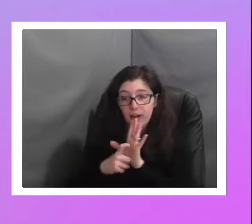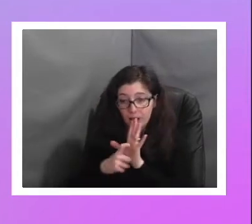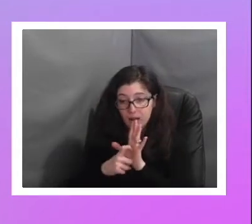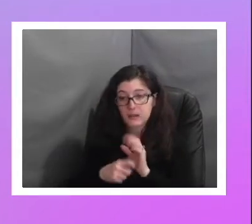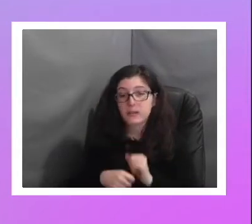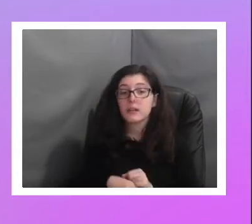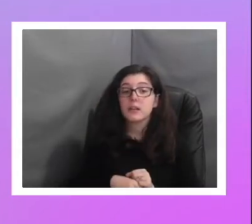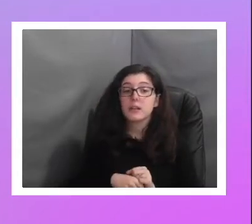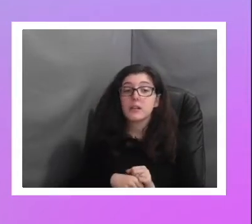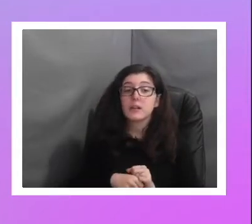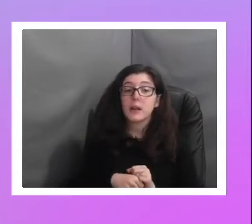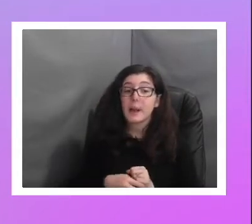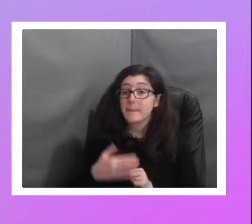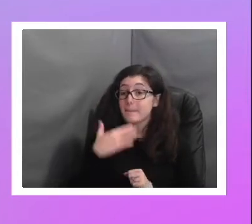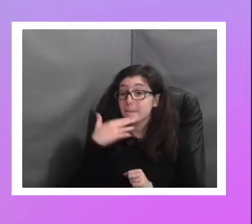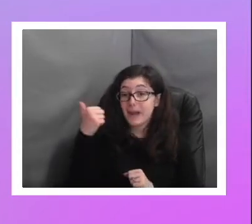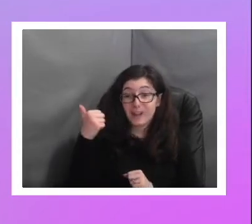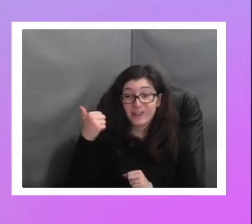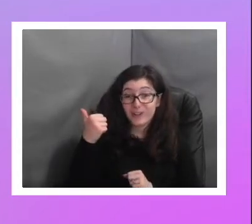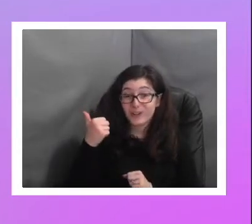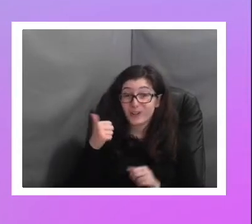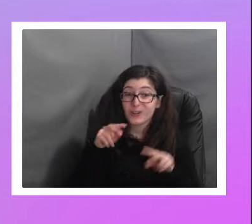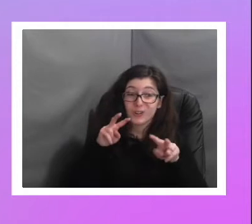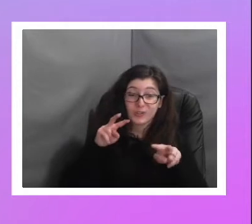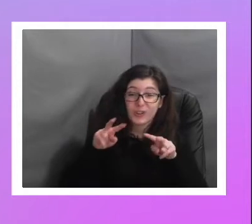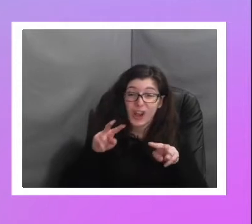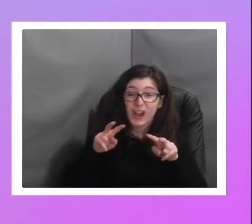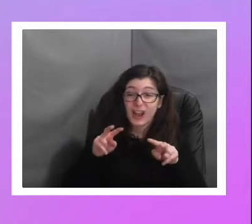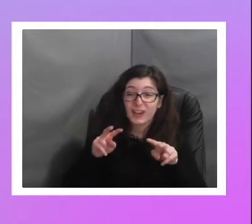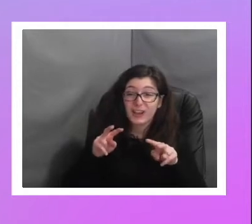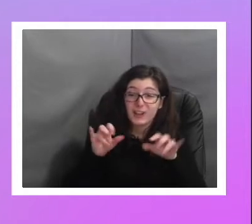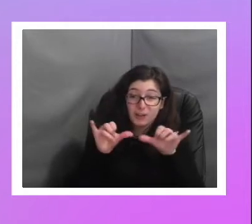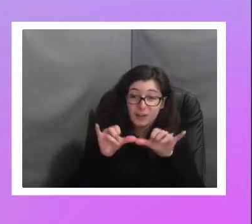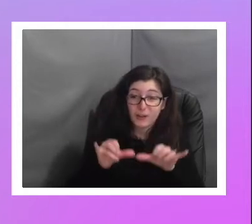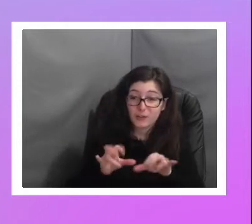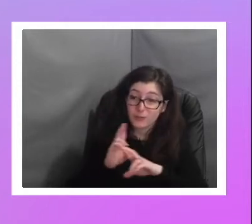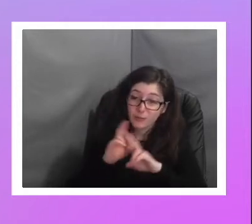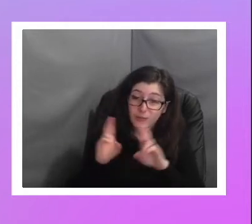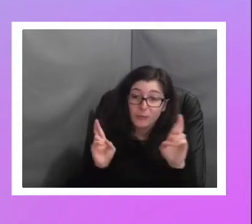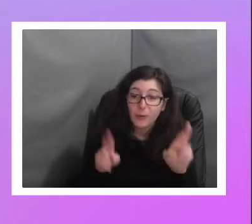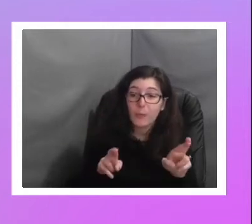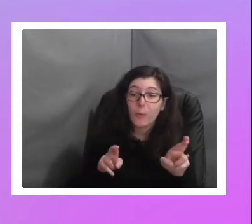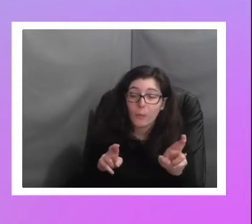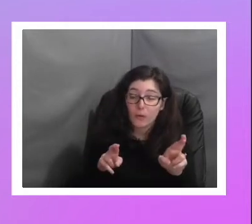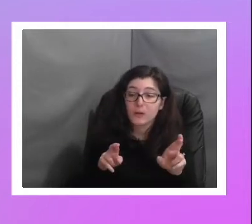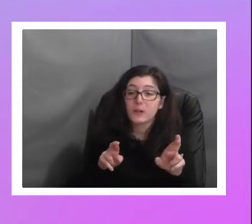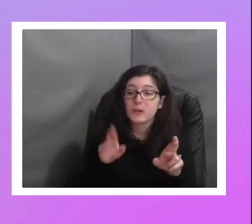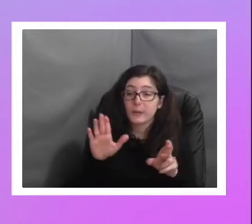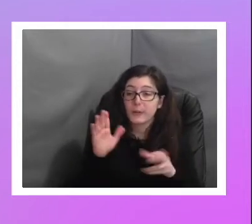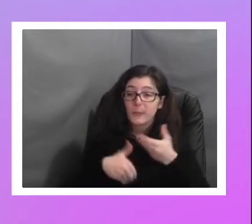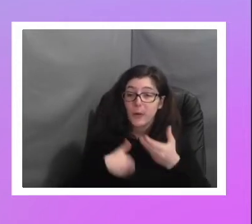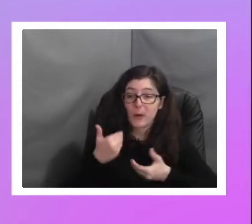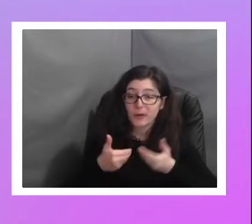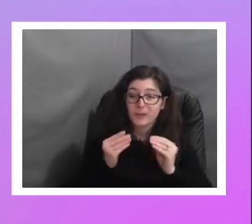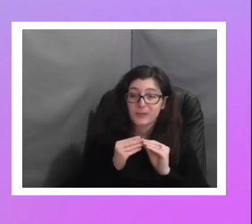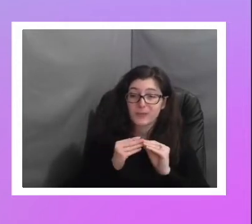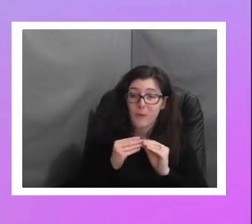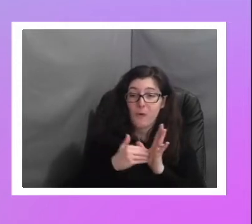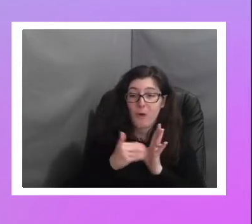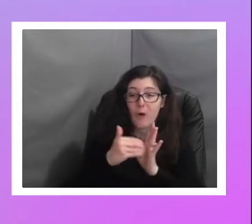And it's much better to be tracking, measuring, and reporting on your progress more regularly than every five years,